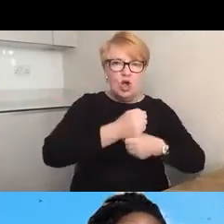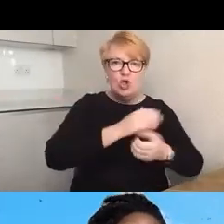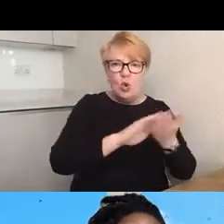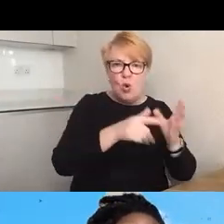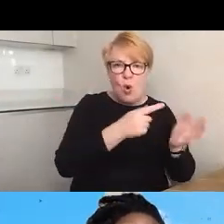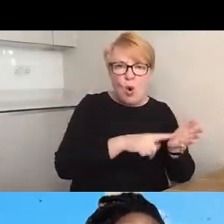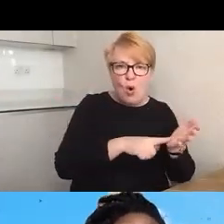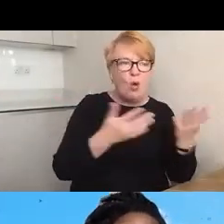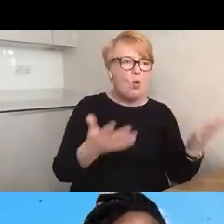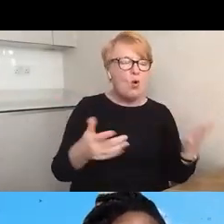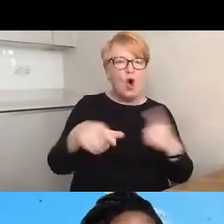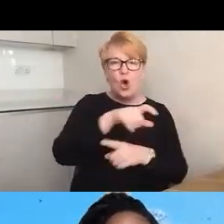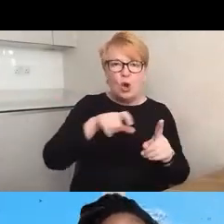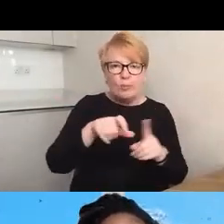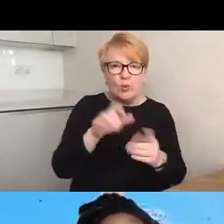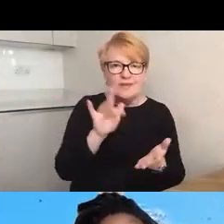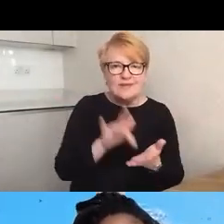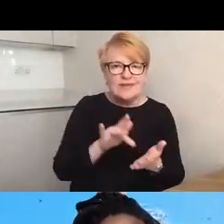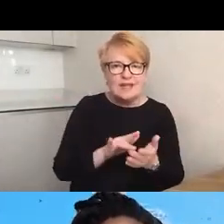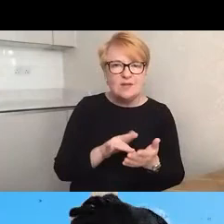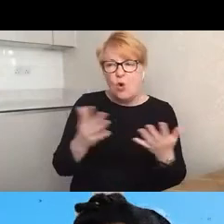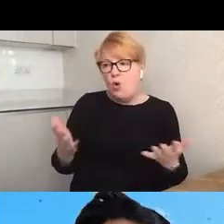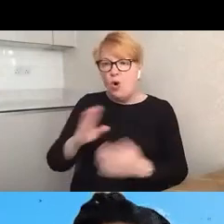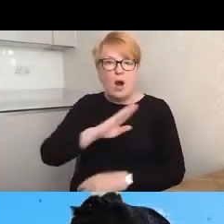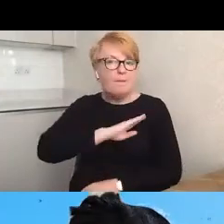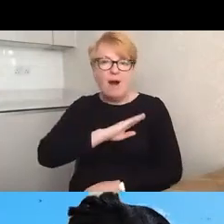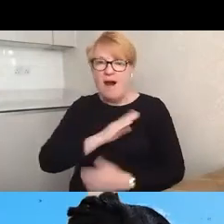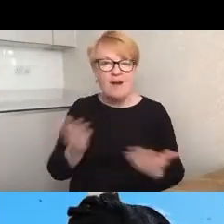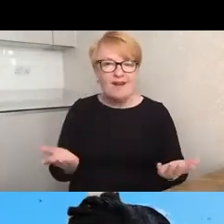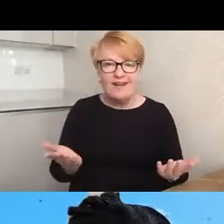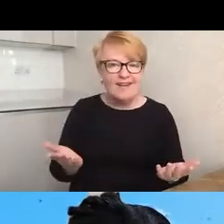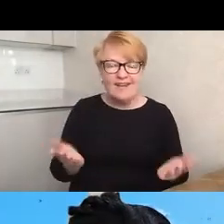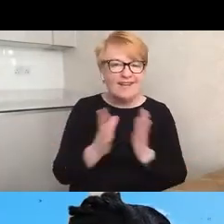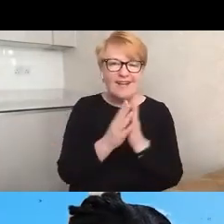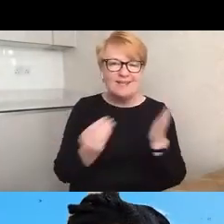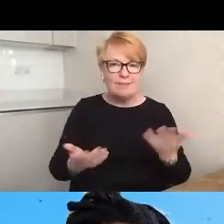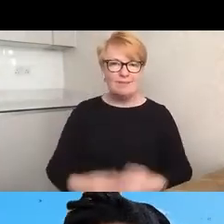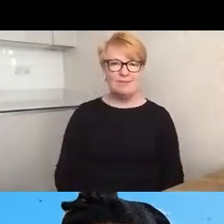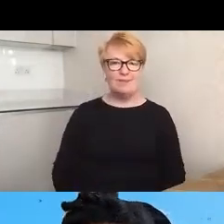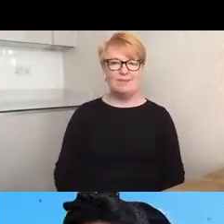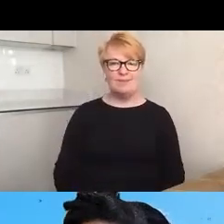the work can exist in public places or park. And I don't have the answers for how